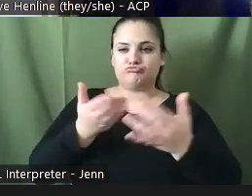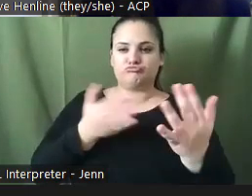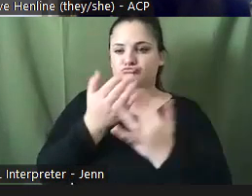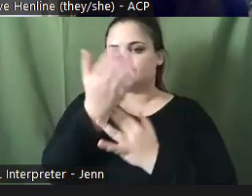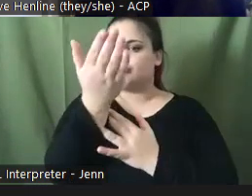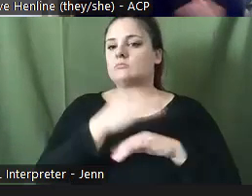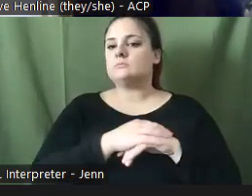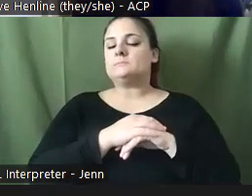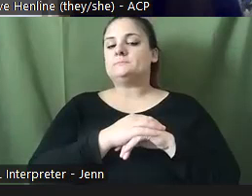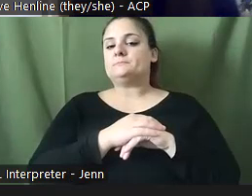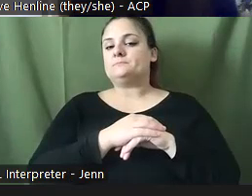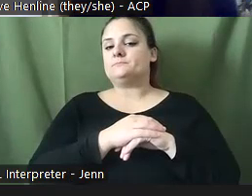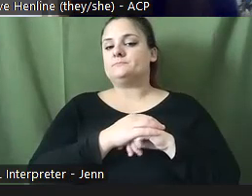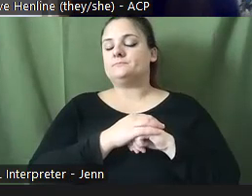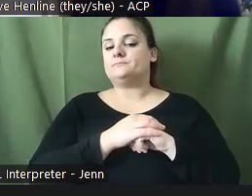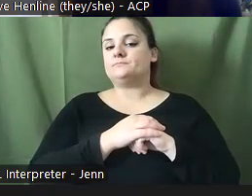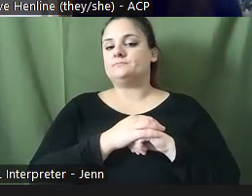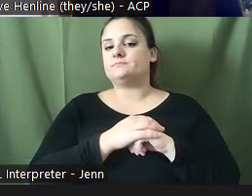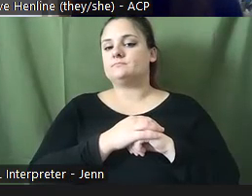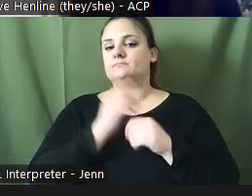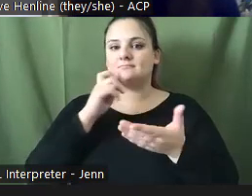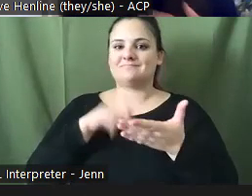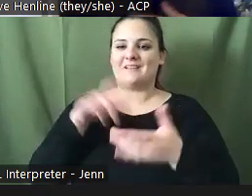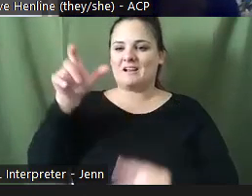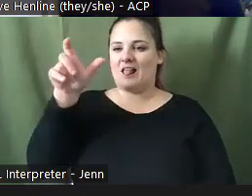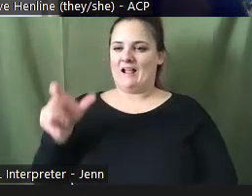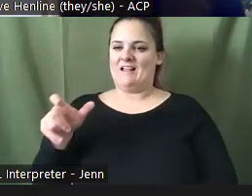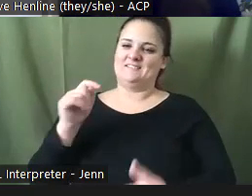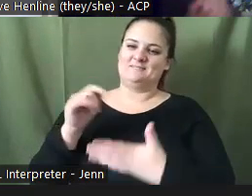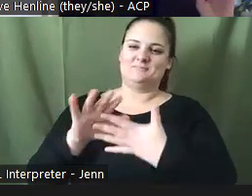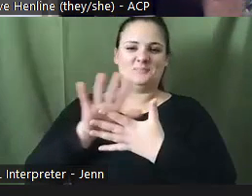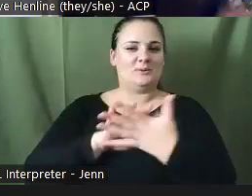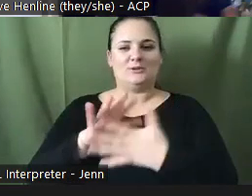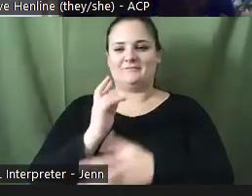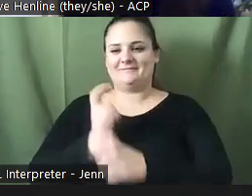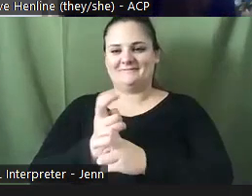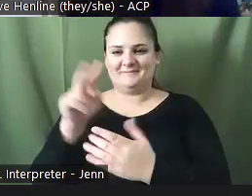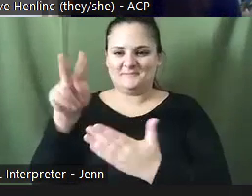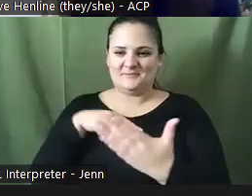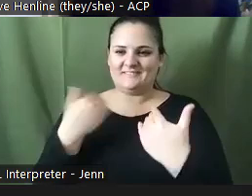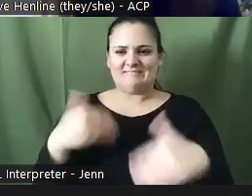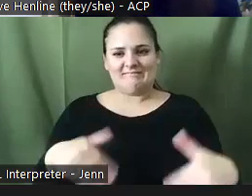chart of sorts is a little blurry, even for myself, through this virtual format and so I'm